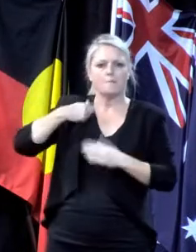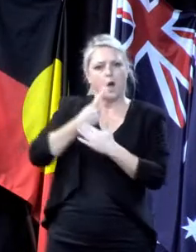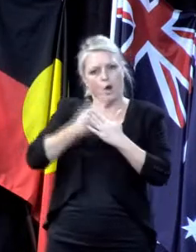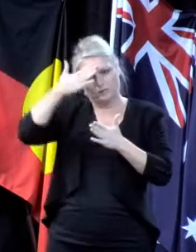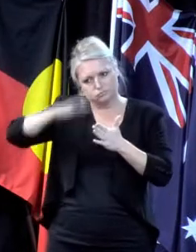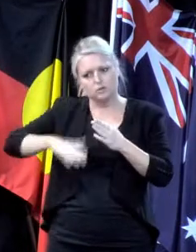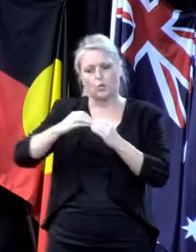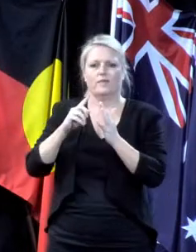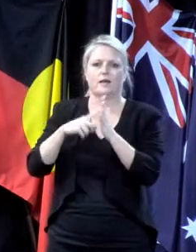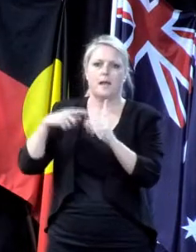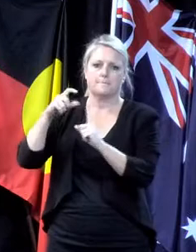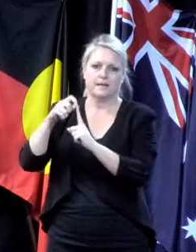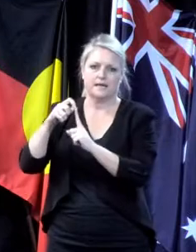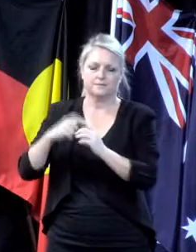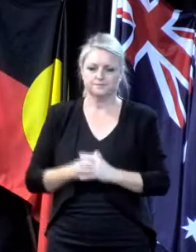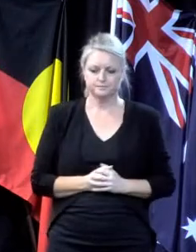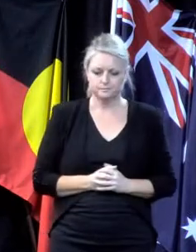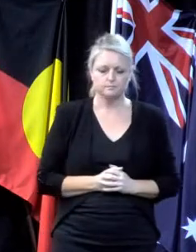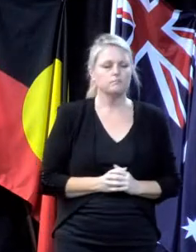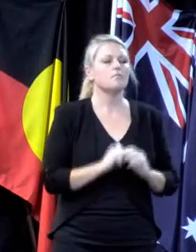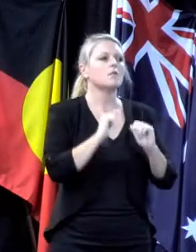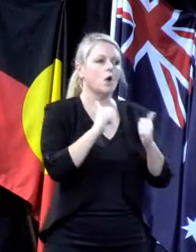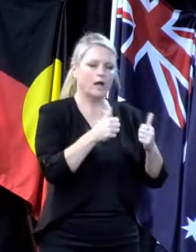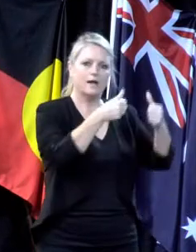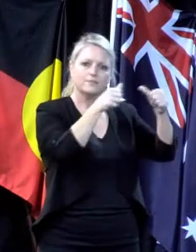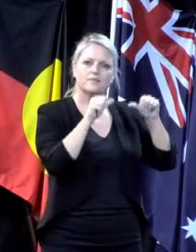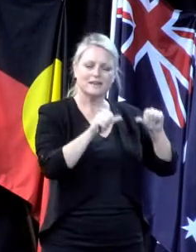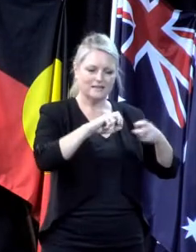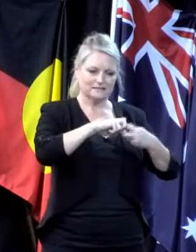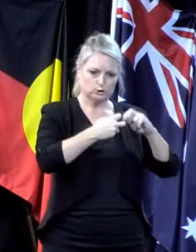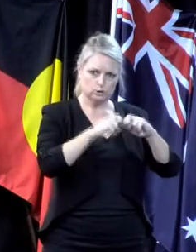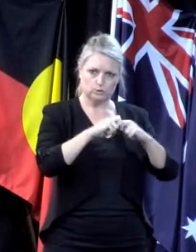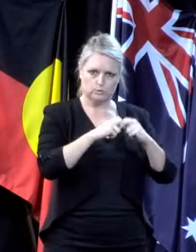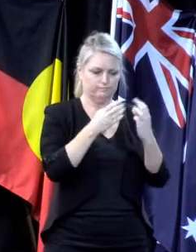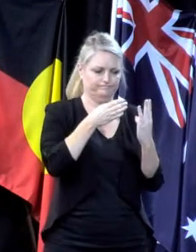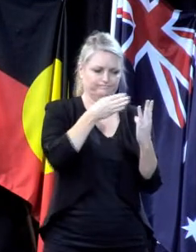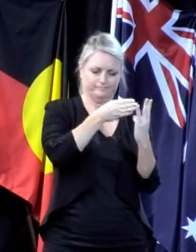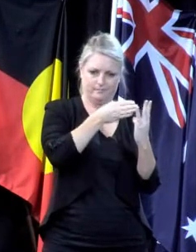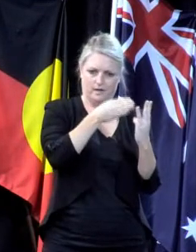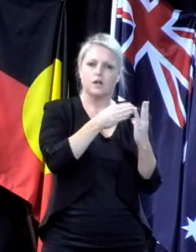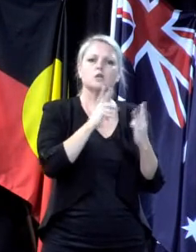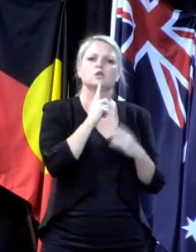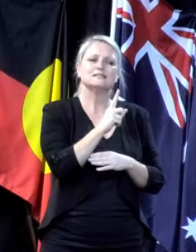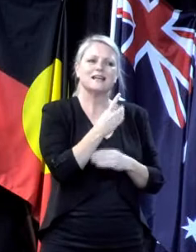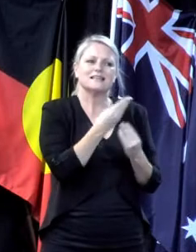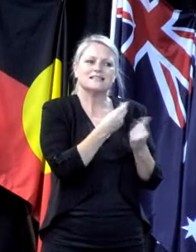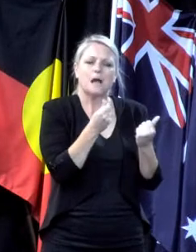Ms Swancutt, can I move the next issue you raise as a challenge, which is some specialized human and physical resources